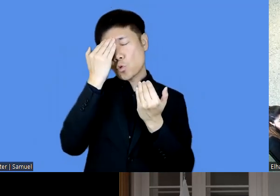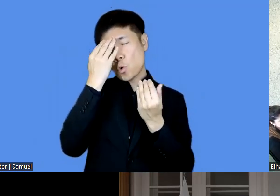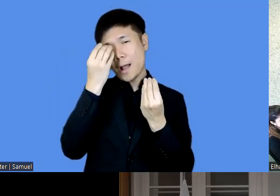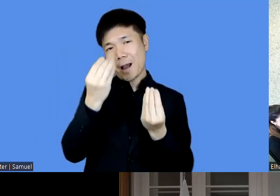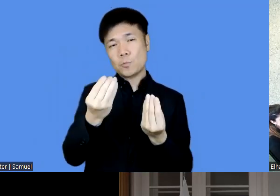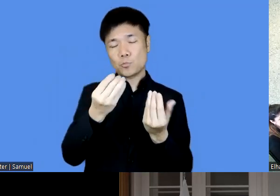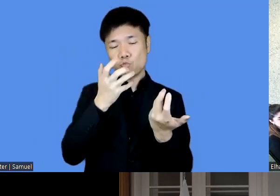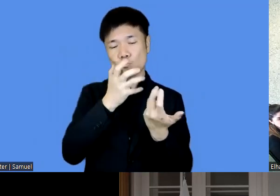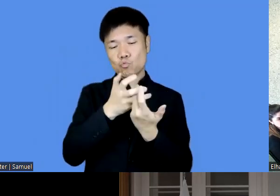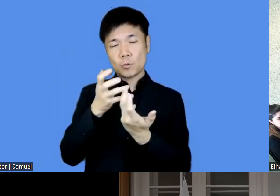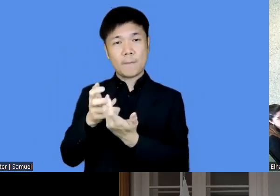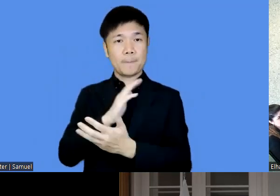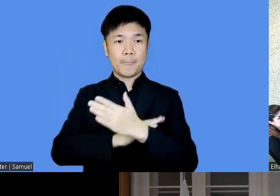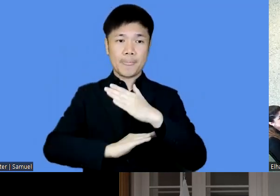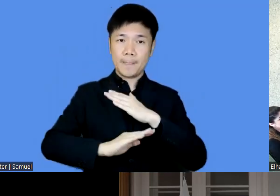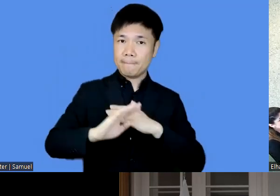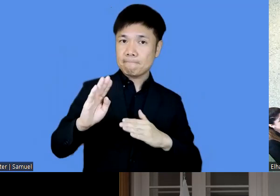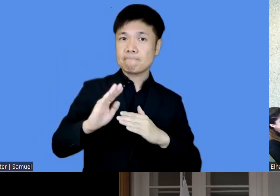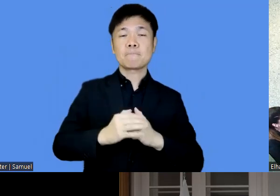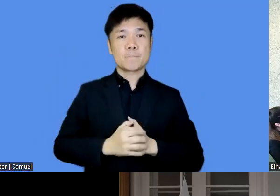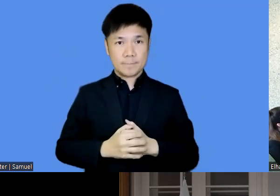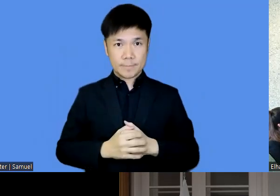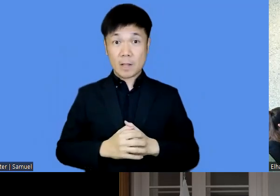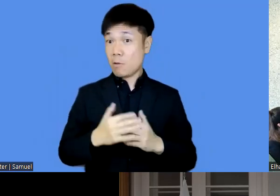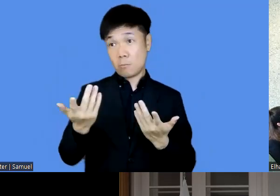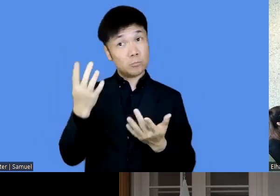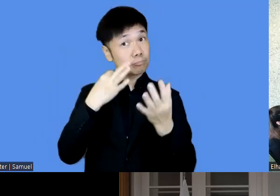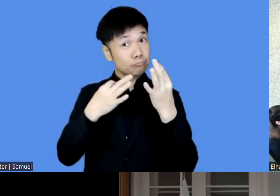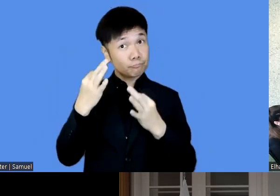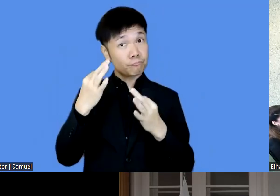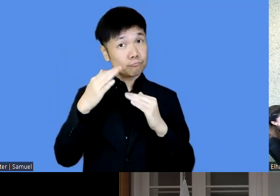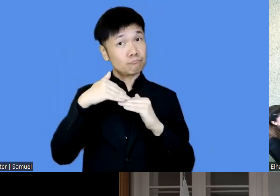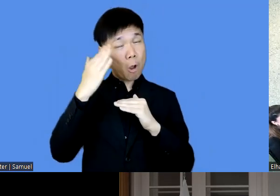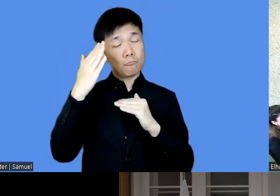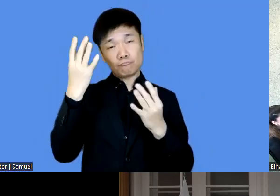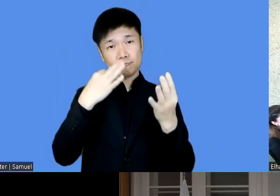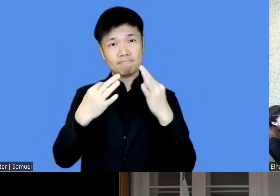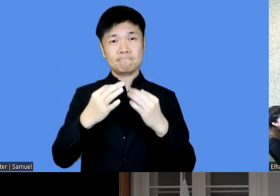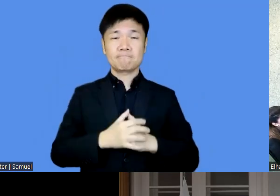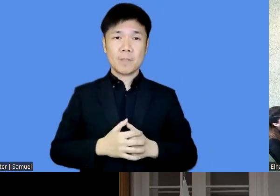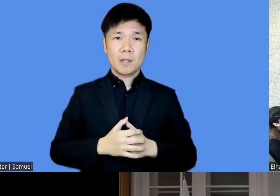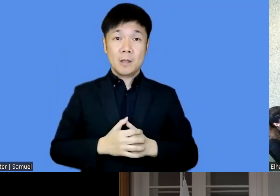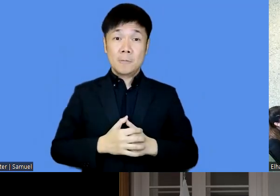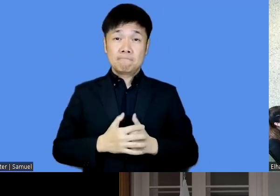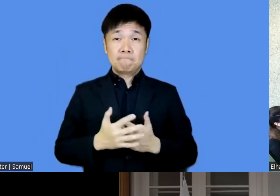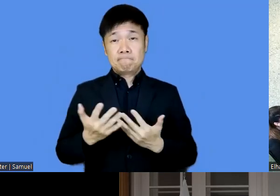If you have further questions I'm happy to discuss that later. Unfortunately we don't have time for further questions.